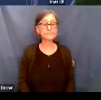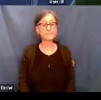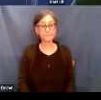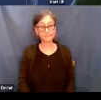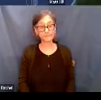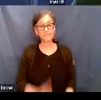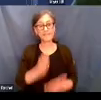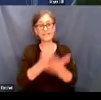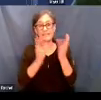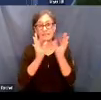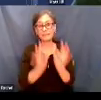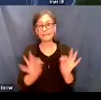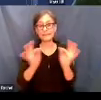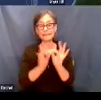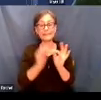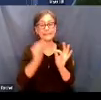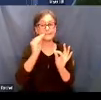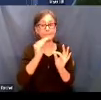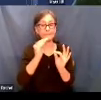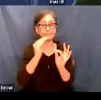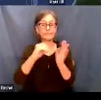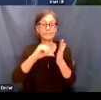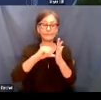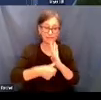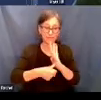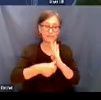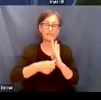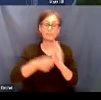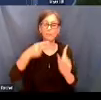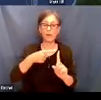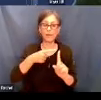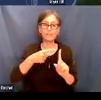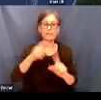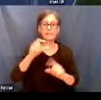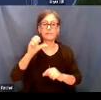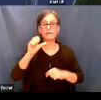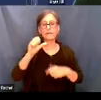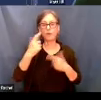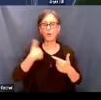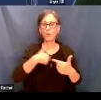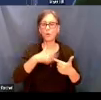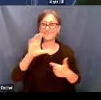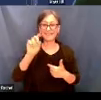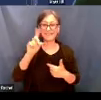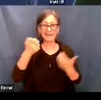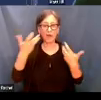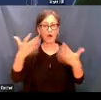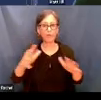Some of the key takeaways. The CDE has already undertaken some of the new requirements from SB